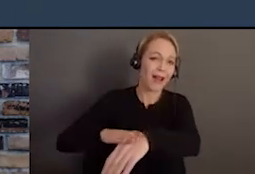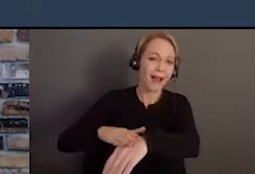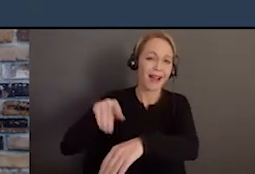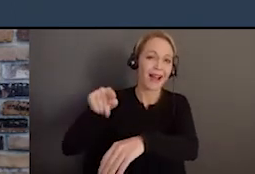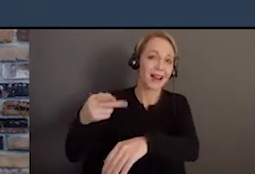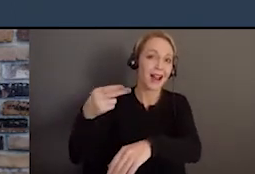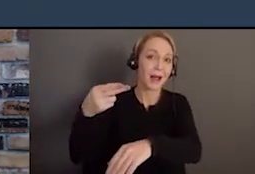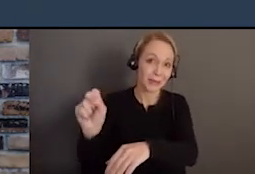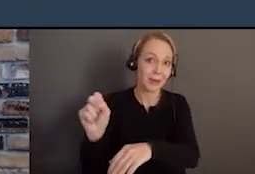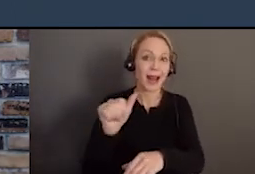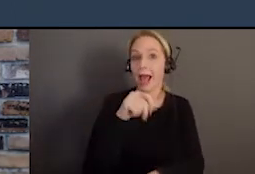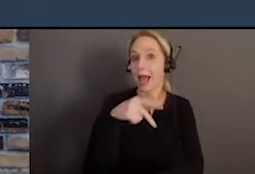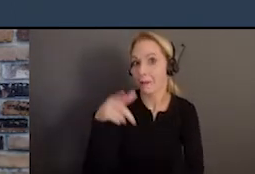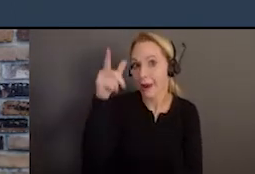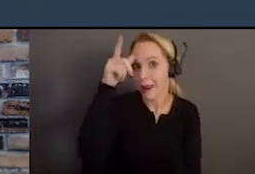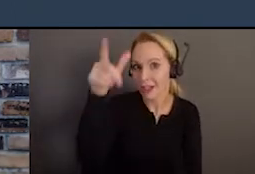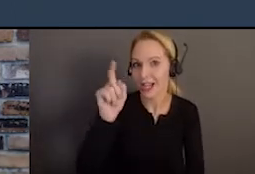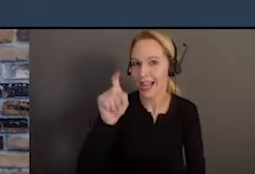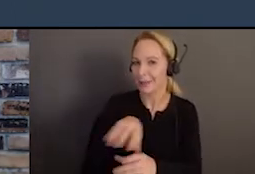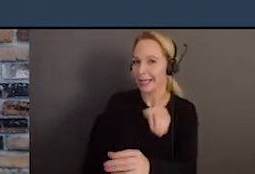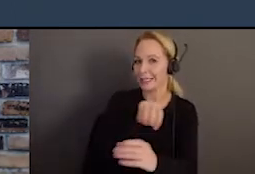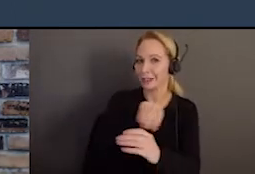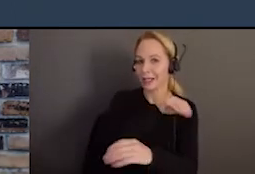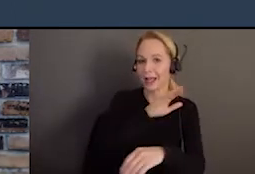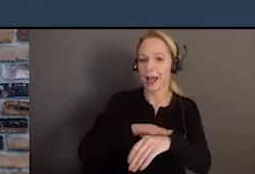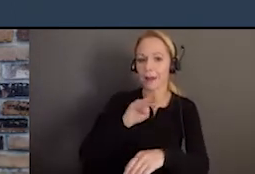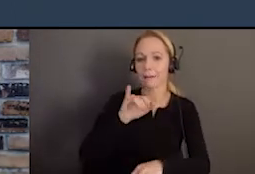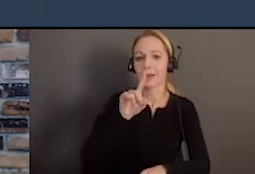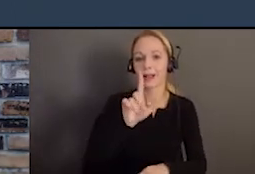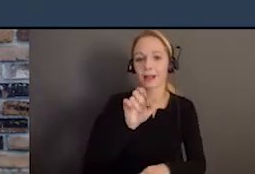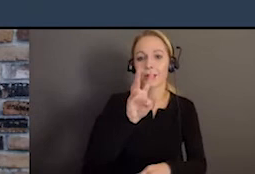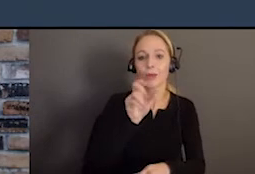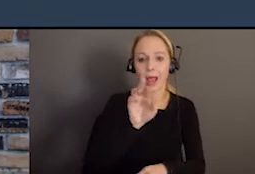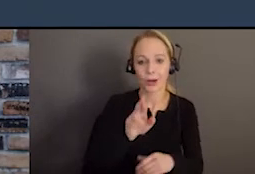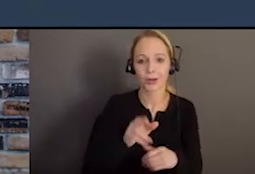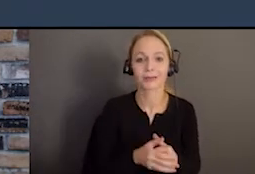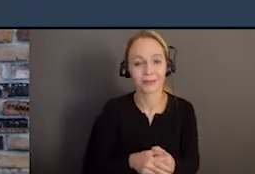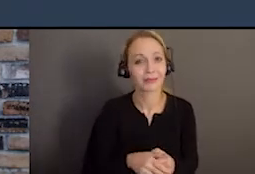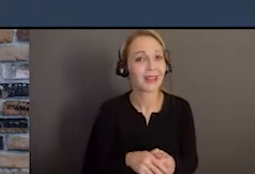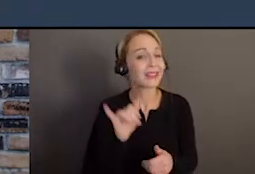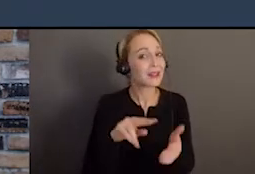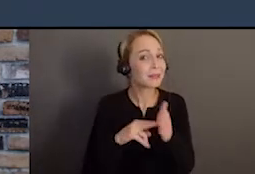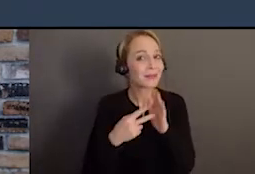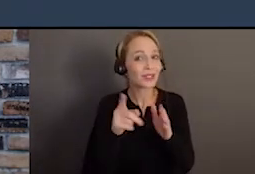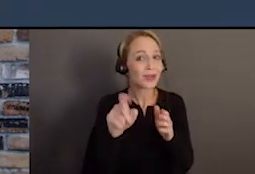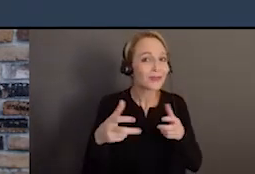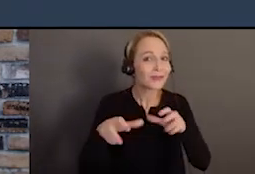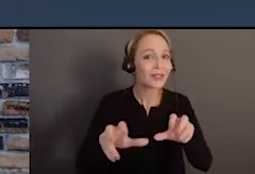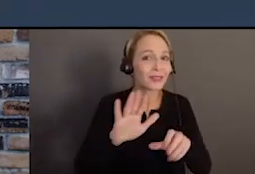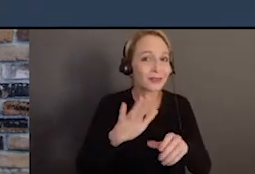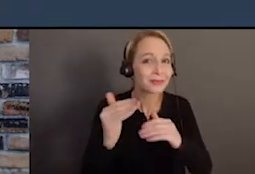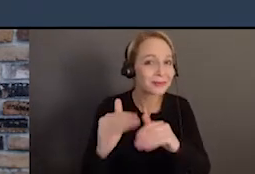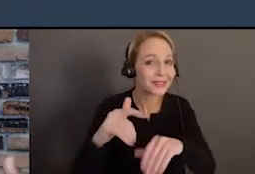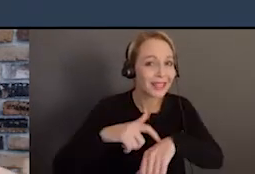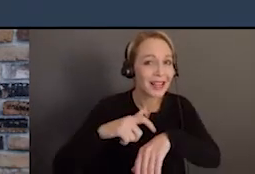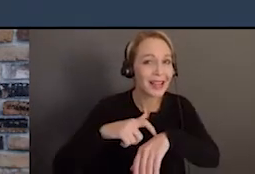APP LOGIC IS HOSTED EXTERNAL ON MIDDLEWARE. THAT MEANS YOU HAVE TO INVEST YOUR LIMITED TIME TO SET